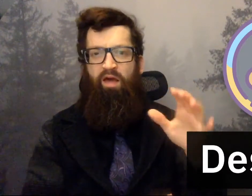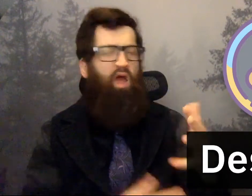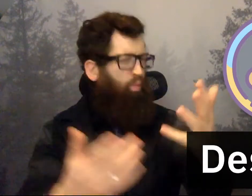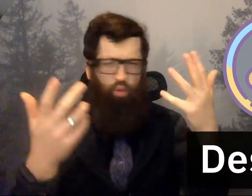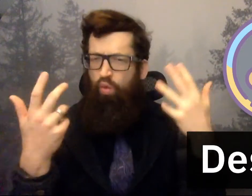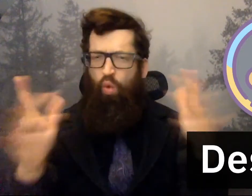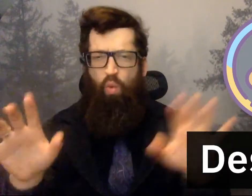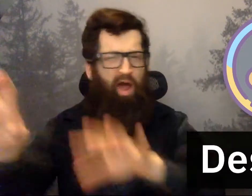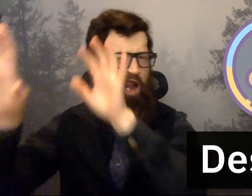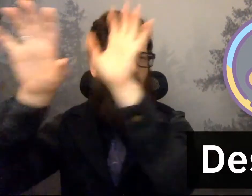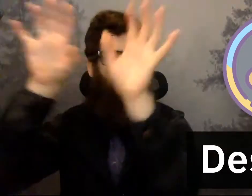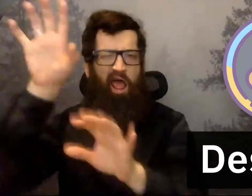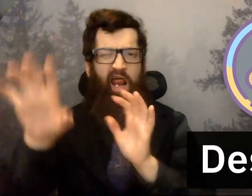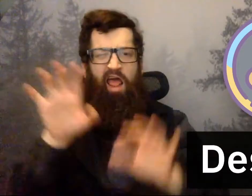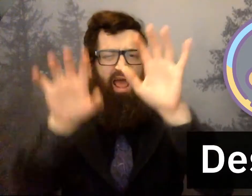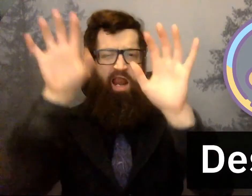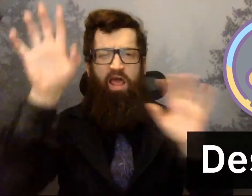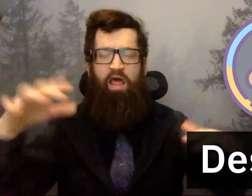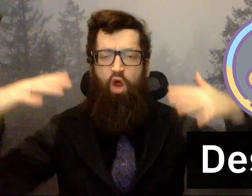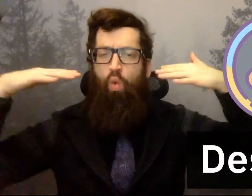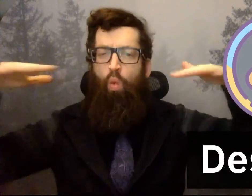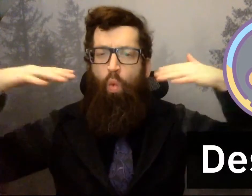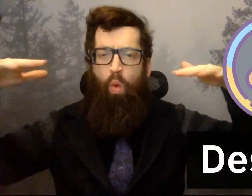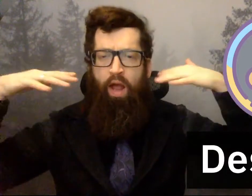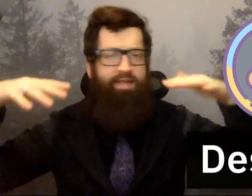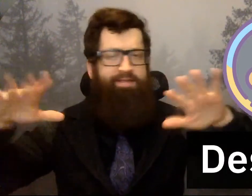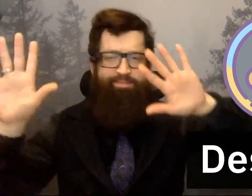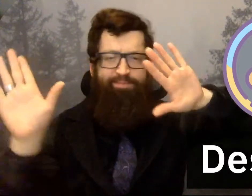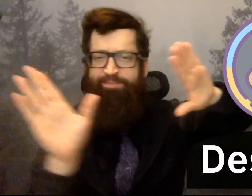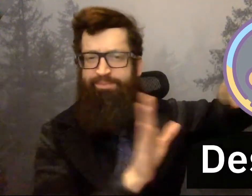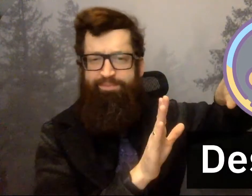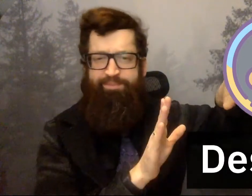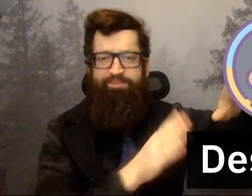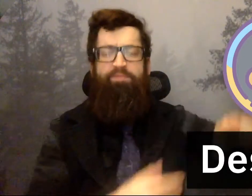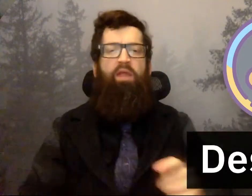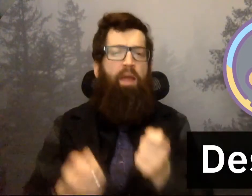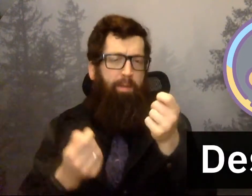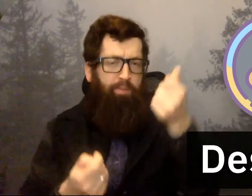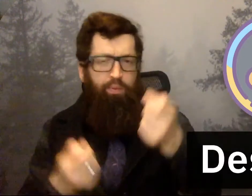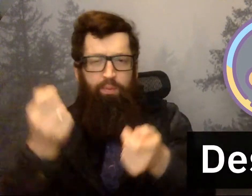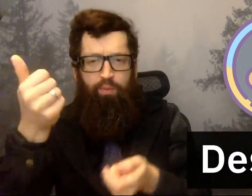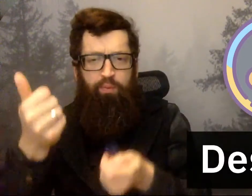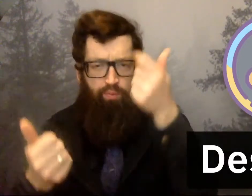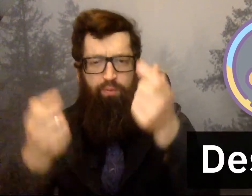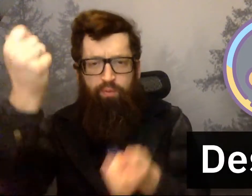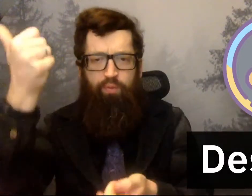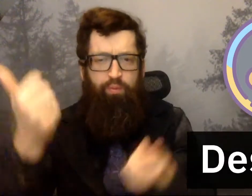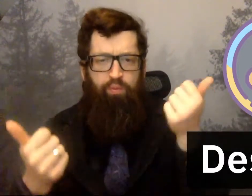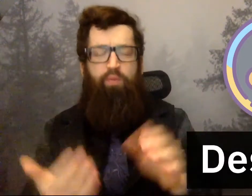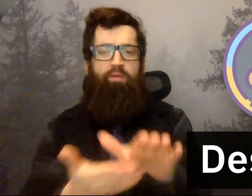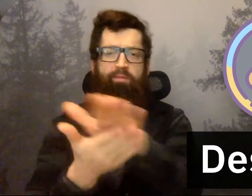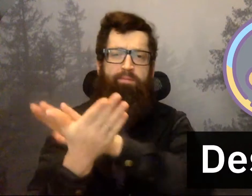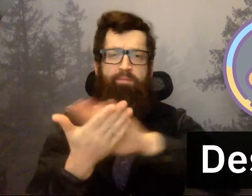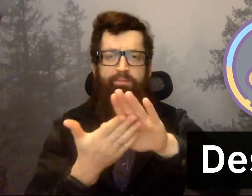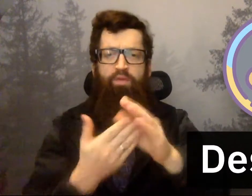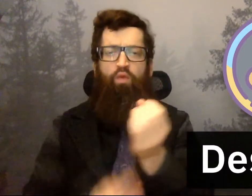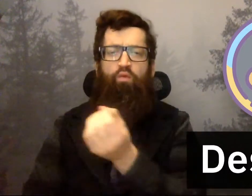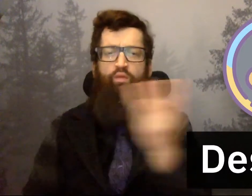The screen should not be too busy. Busyness is visual noise. Less is better.